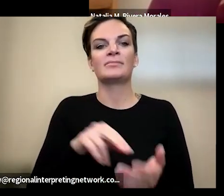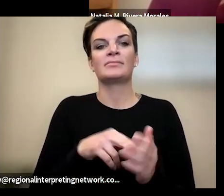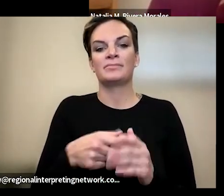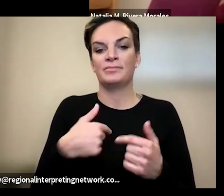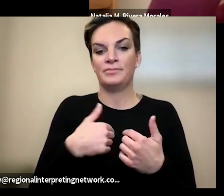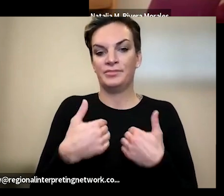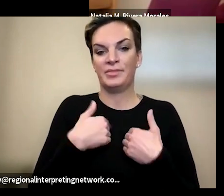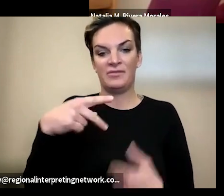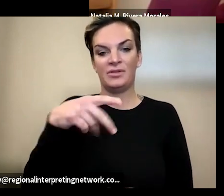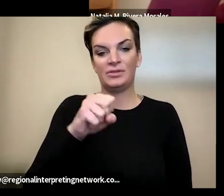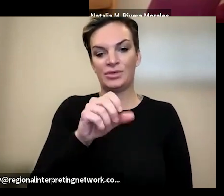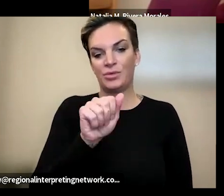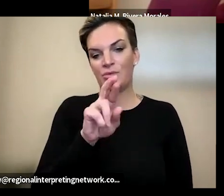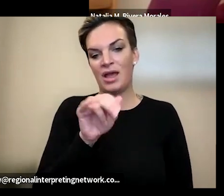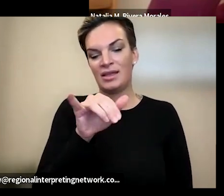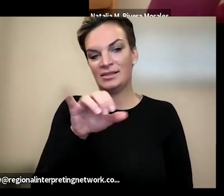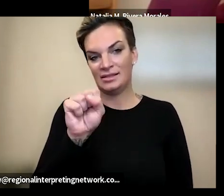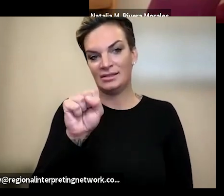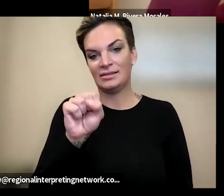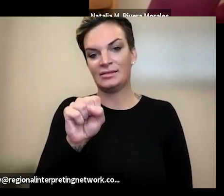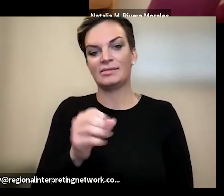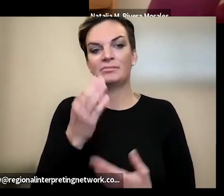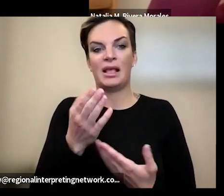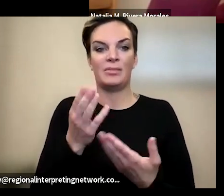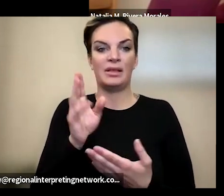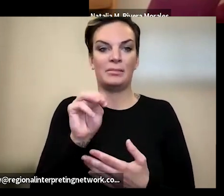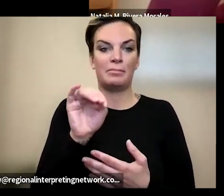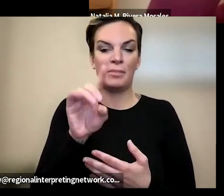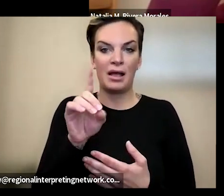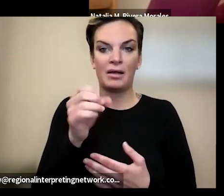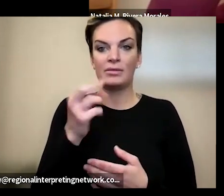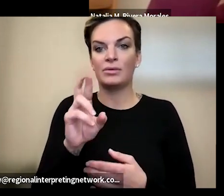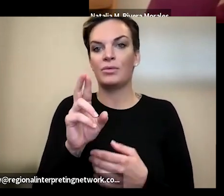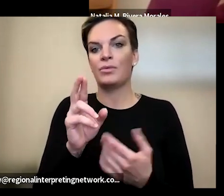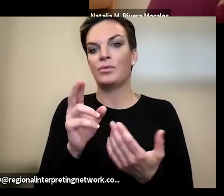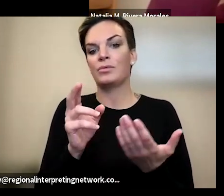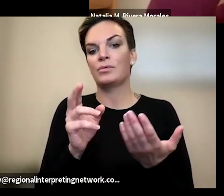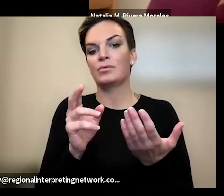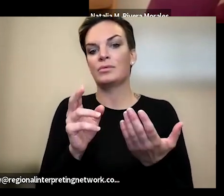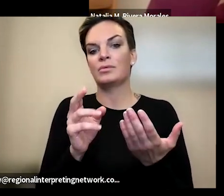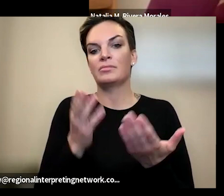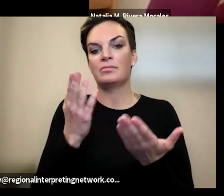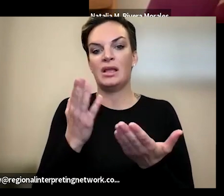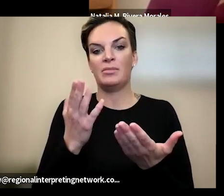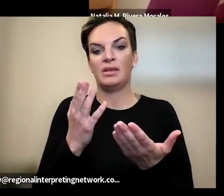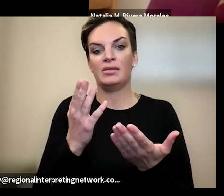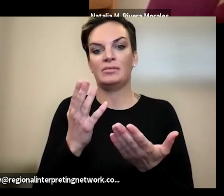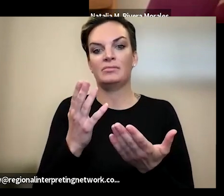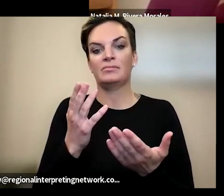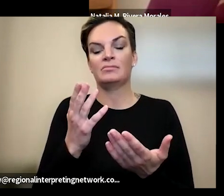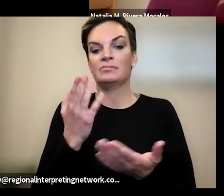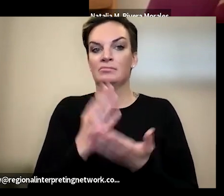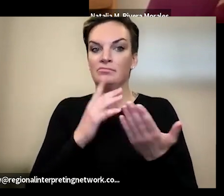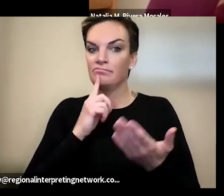it can be a minor case of psoriasis or it can be over -- it can be extraordinarily overwhelming. And,